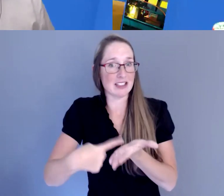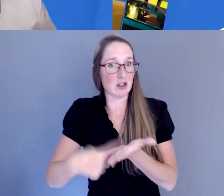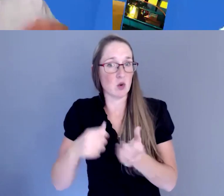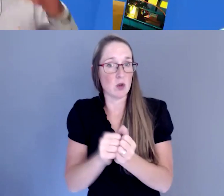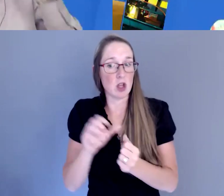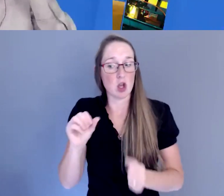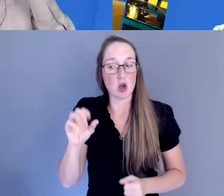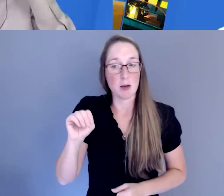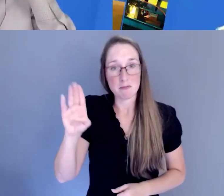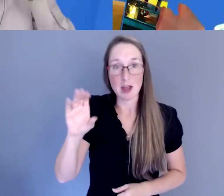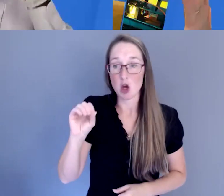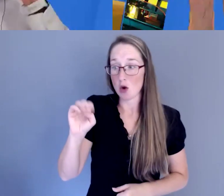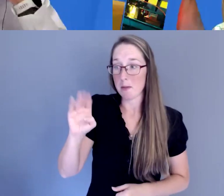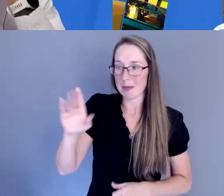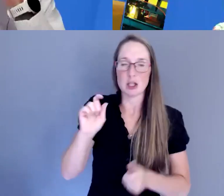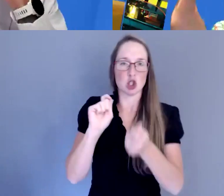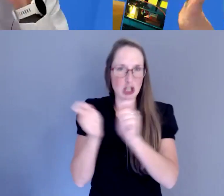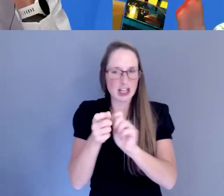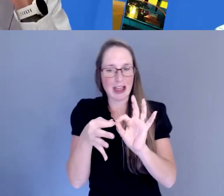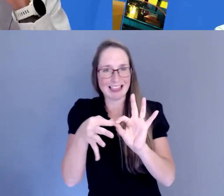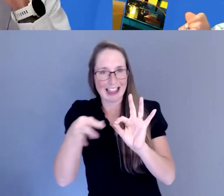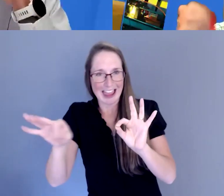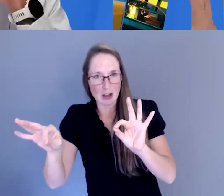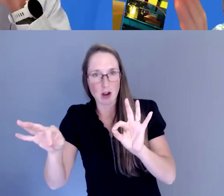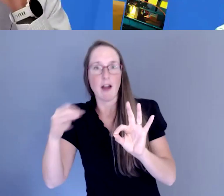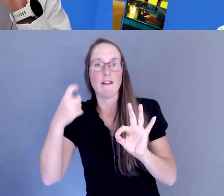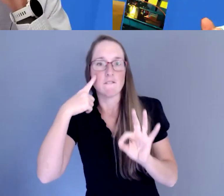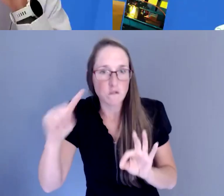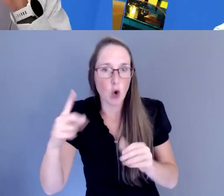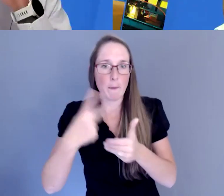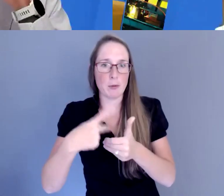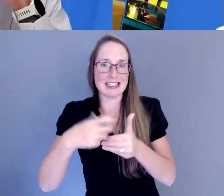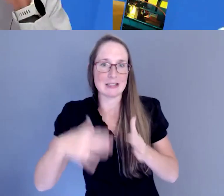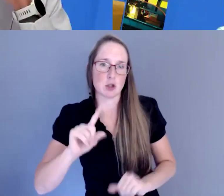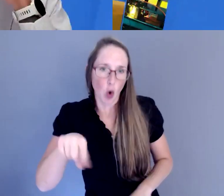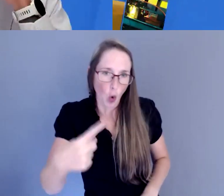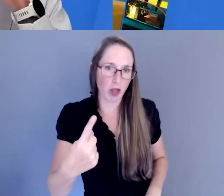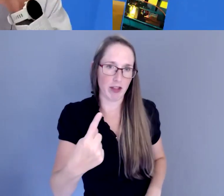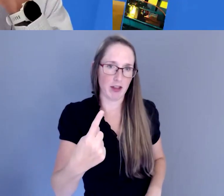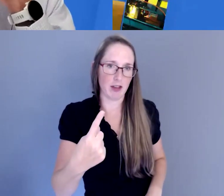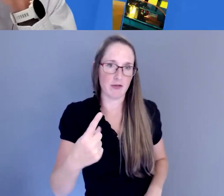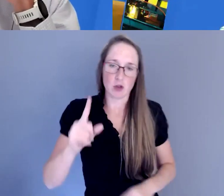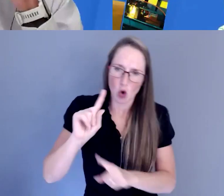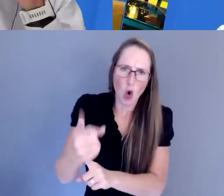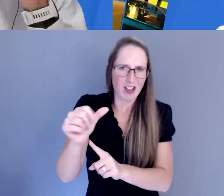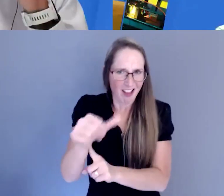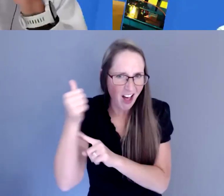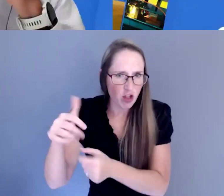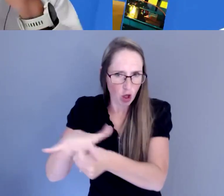OMB changed the language for participants only. The only other location where